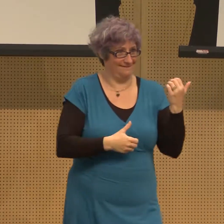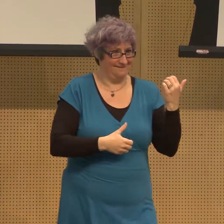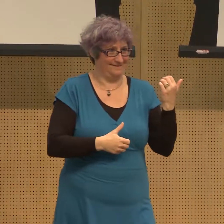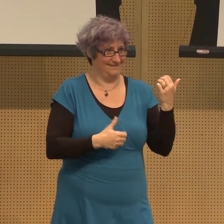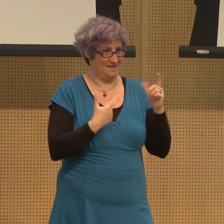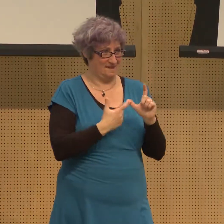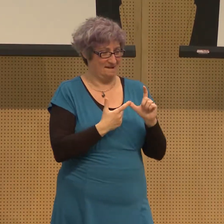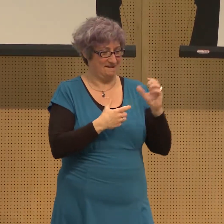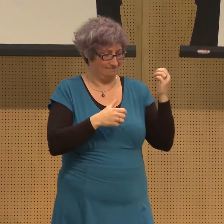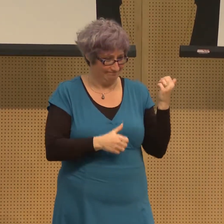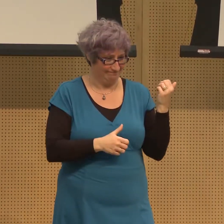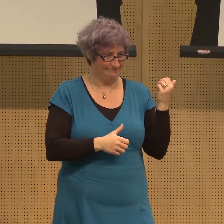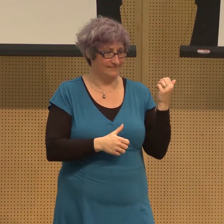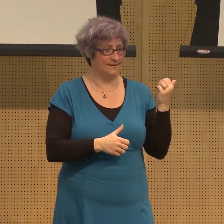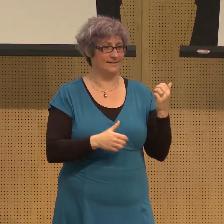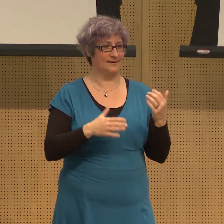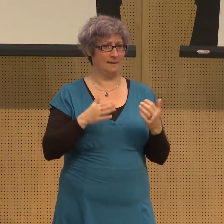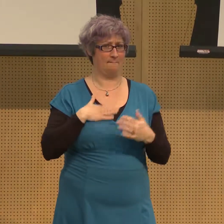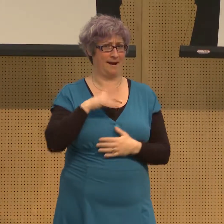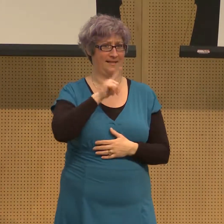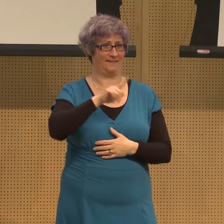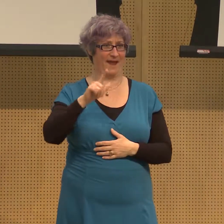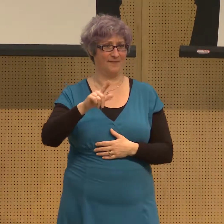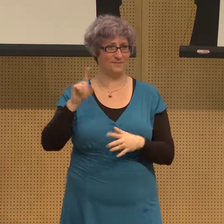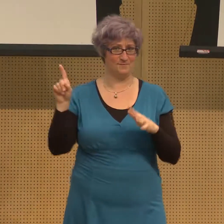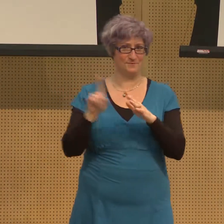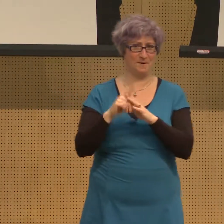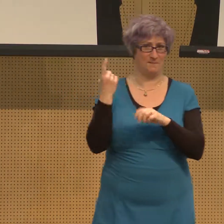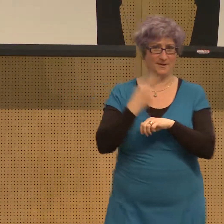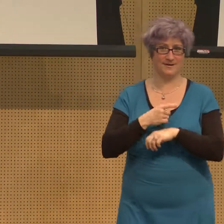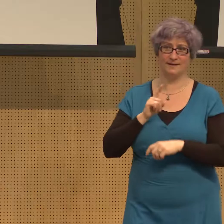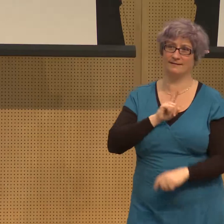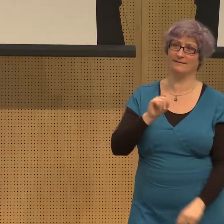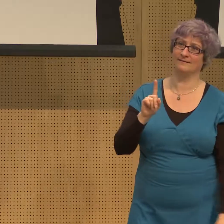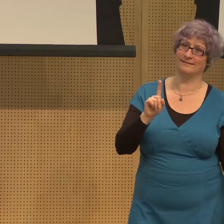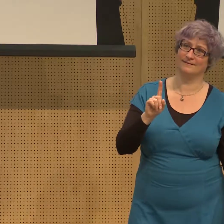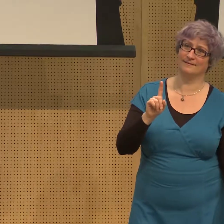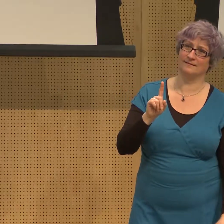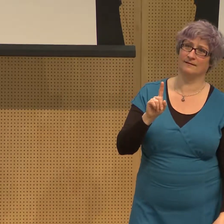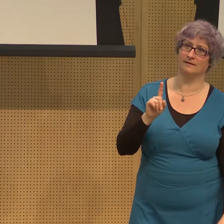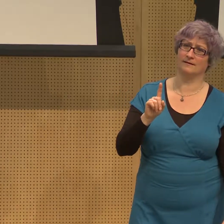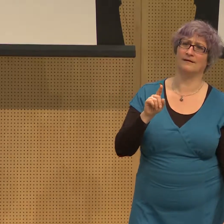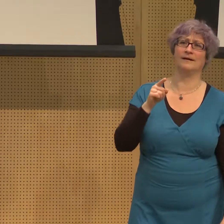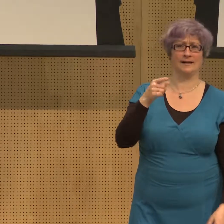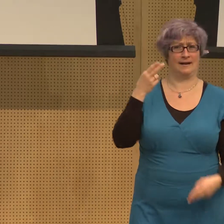So, the picture of me with the shotgun... what happened was, I had it,